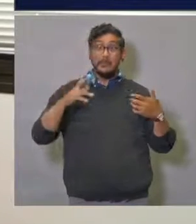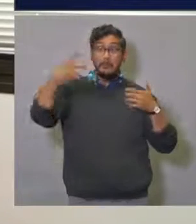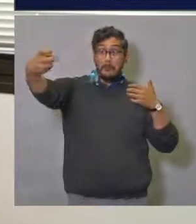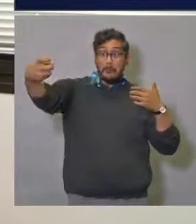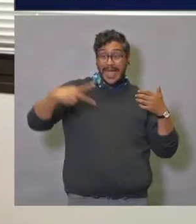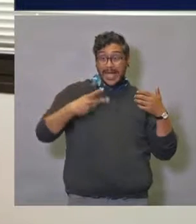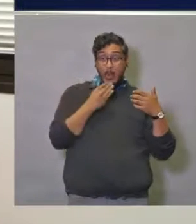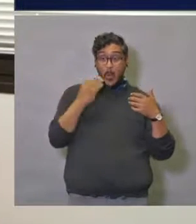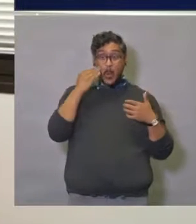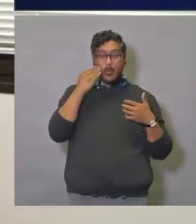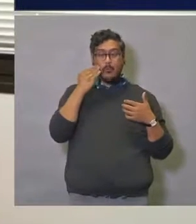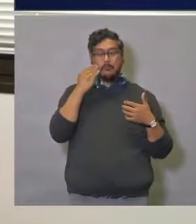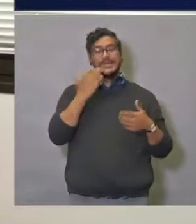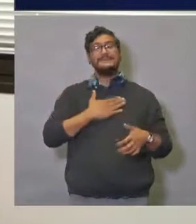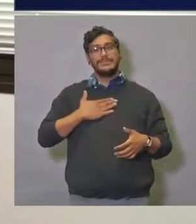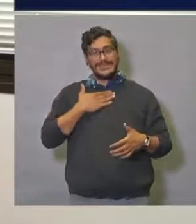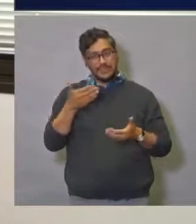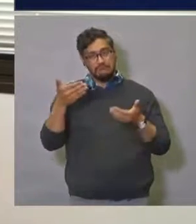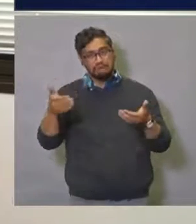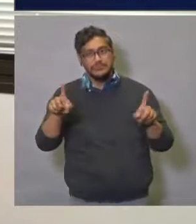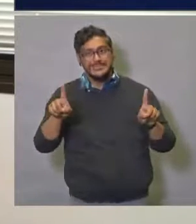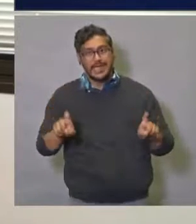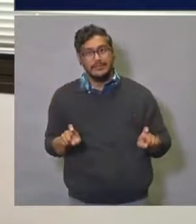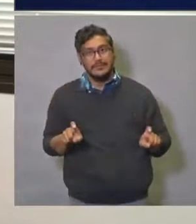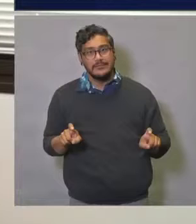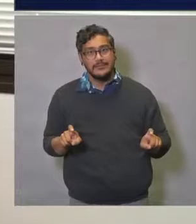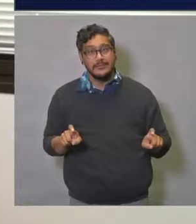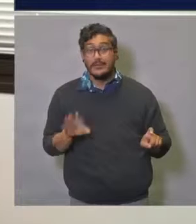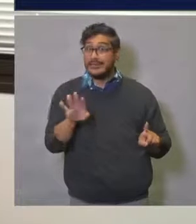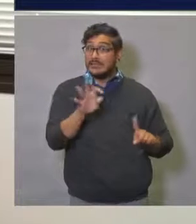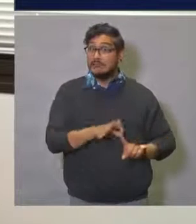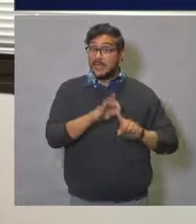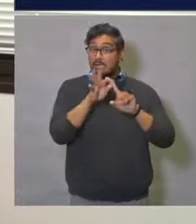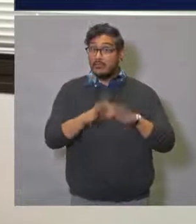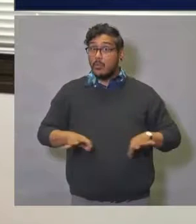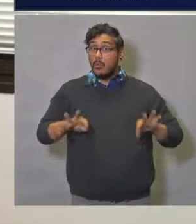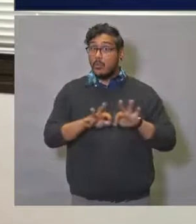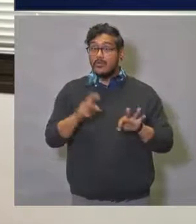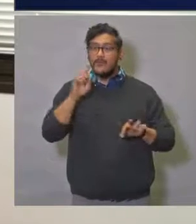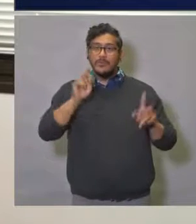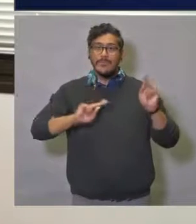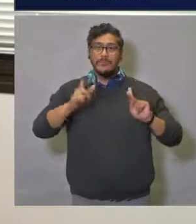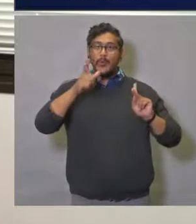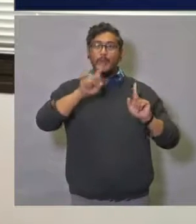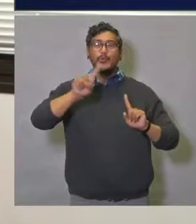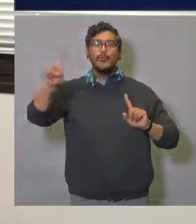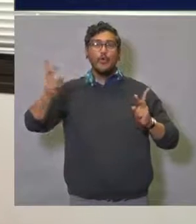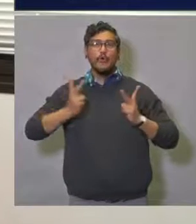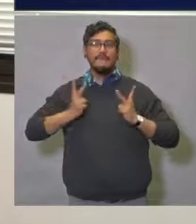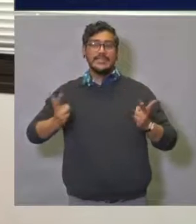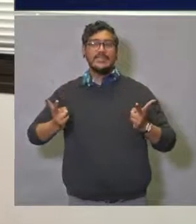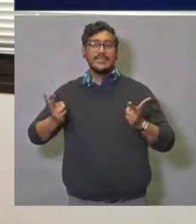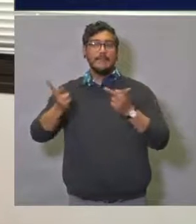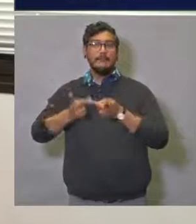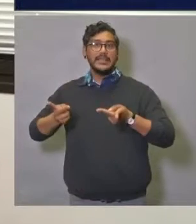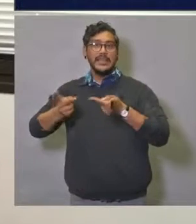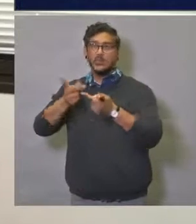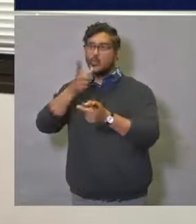SUS VIAJES ESTUVIERON EN